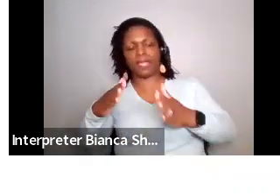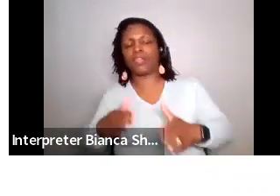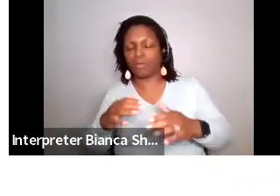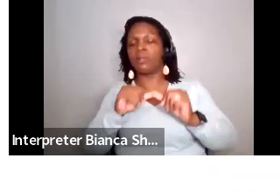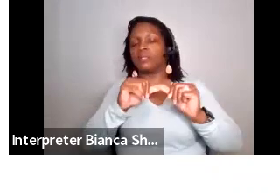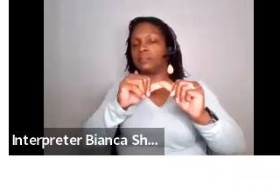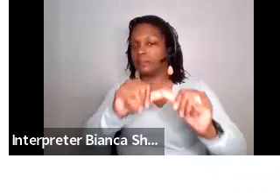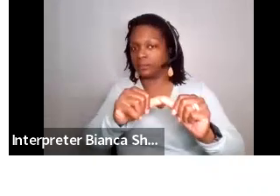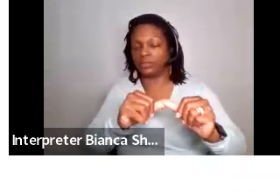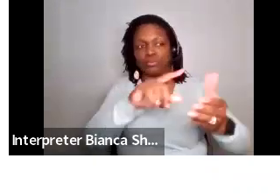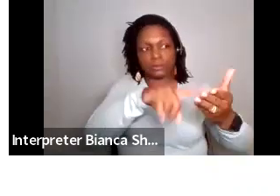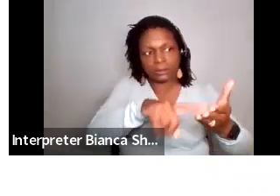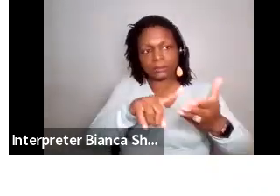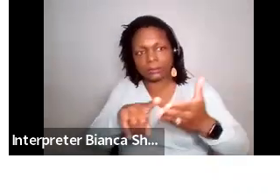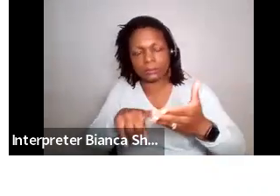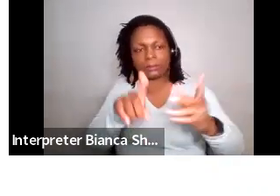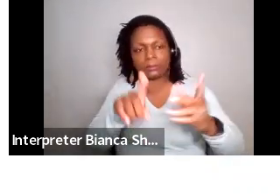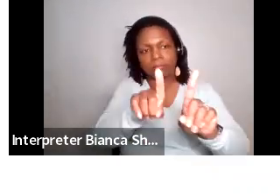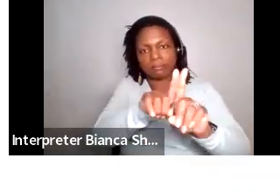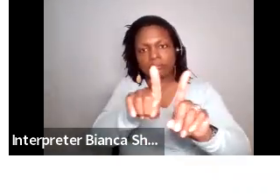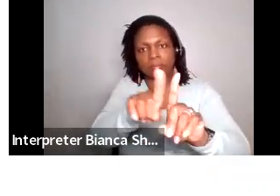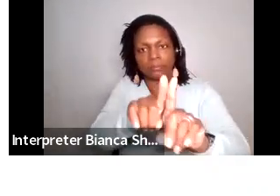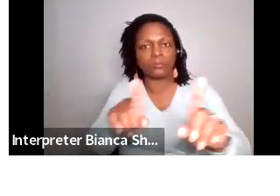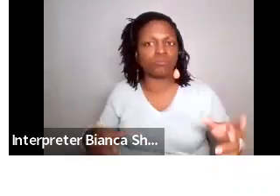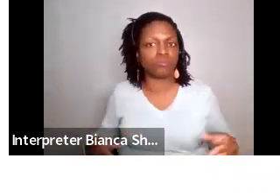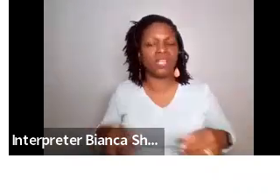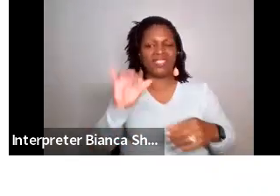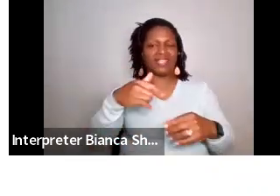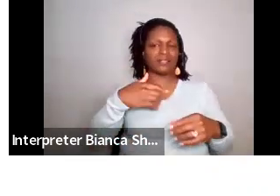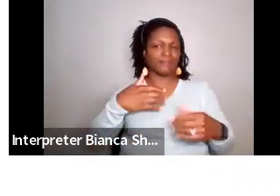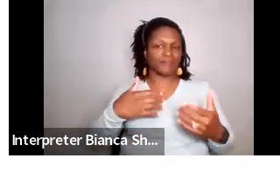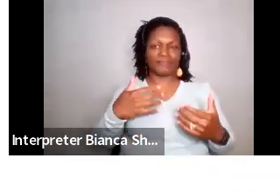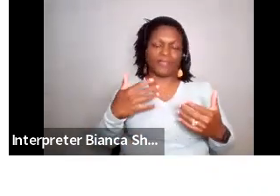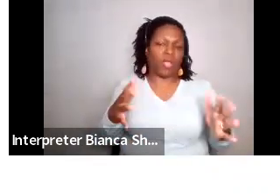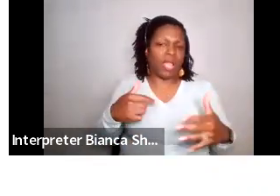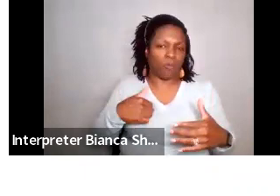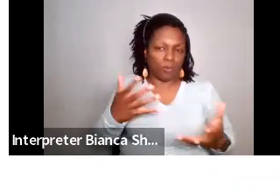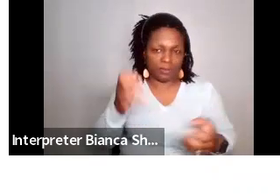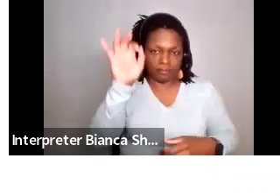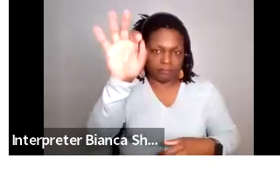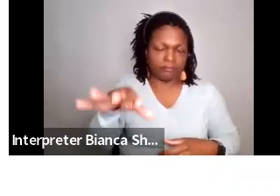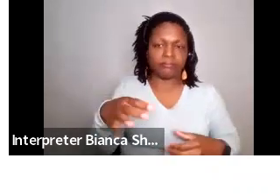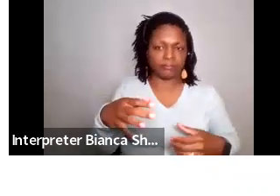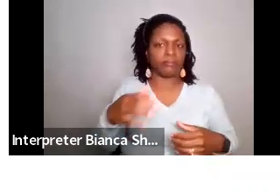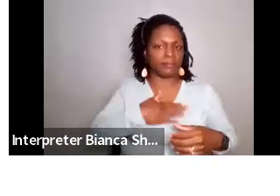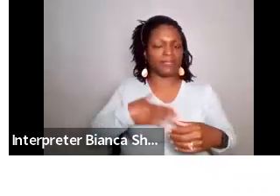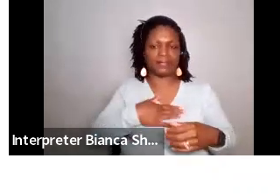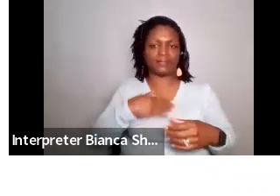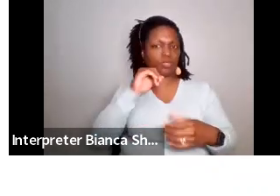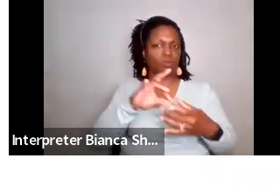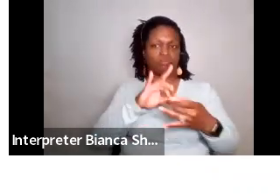That's what out all I had to say about that